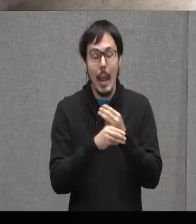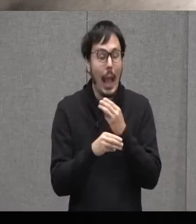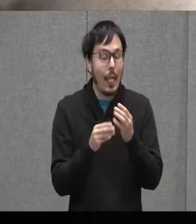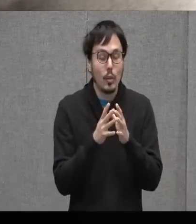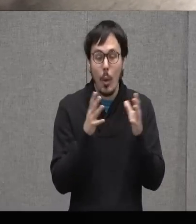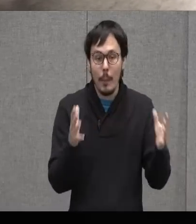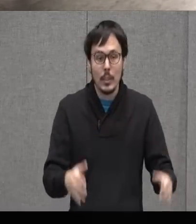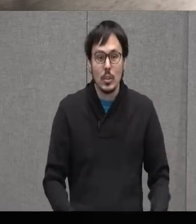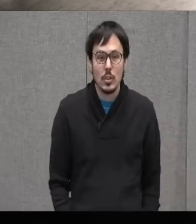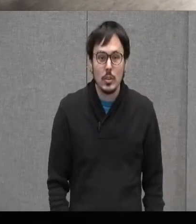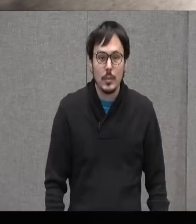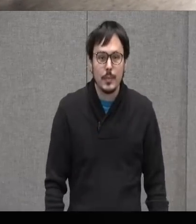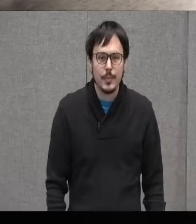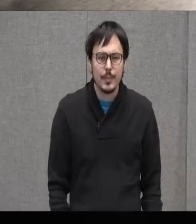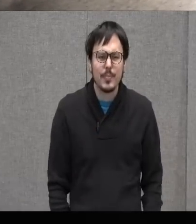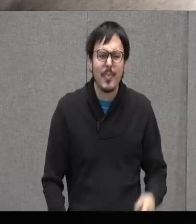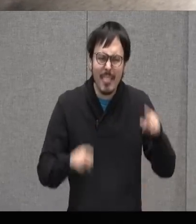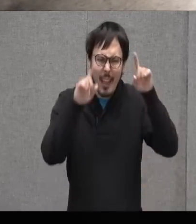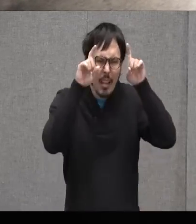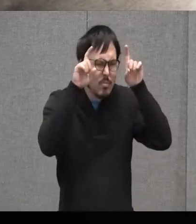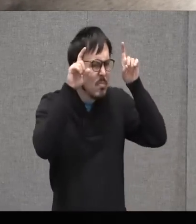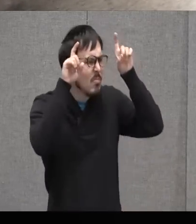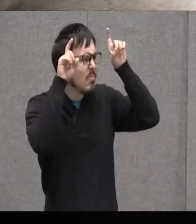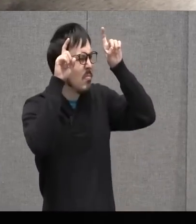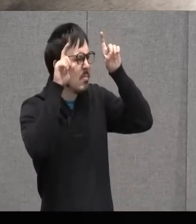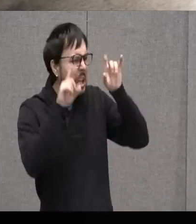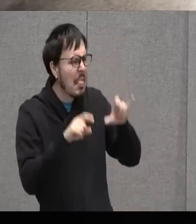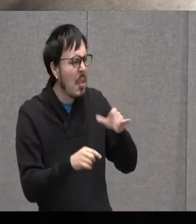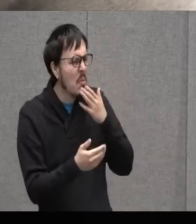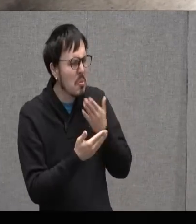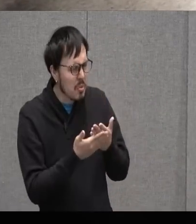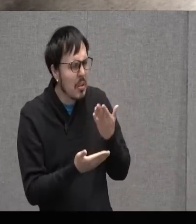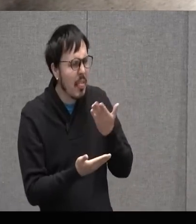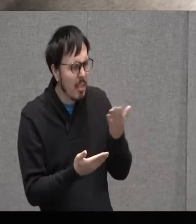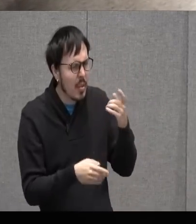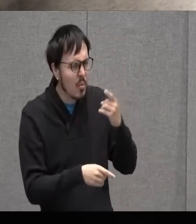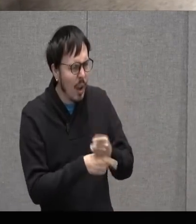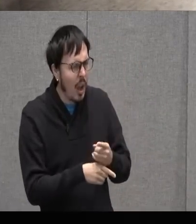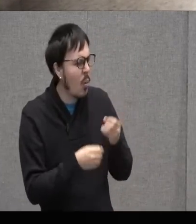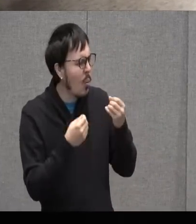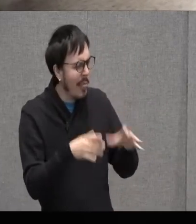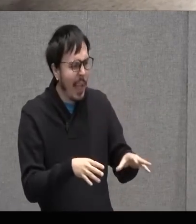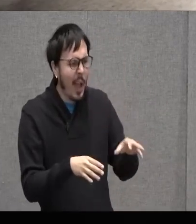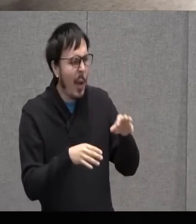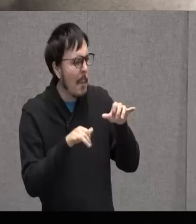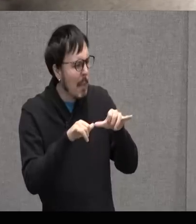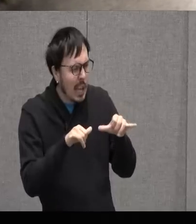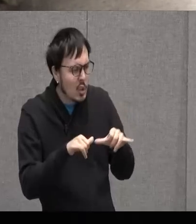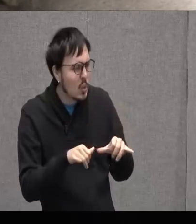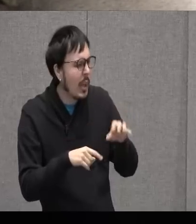But isn't that a good thing? Without measurements and fractions, what would you end up with?